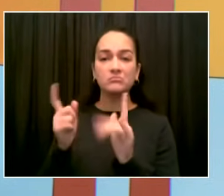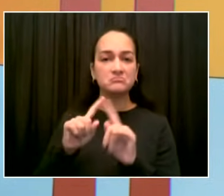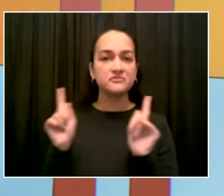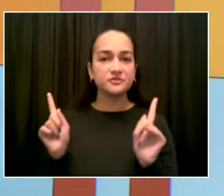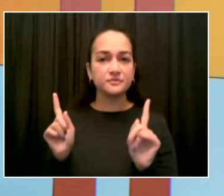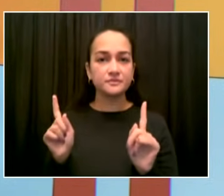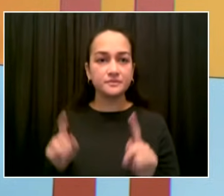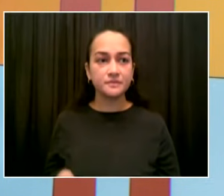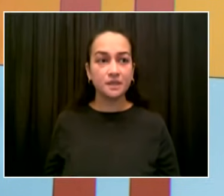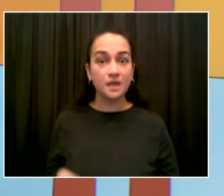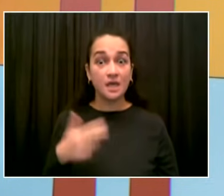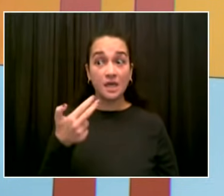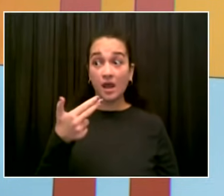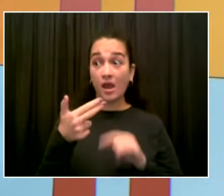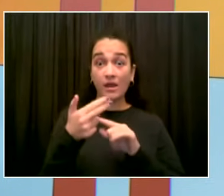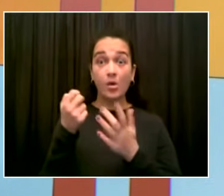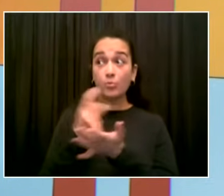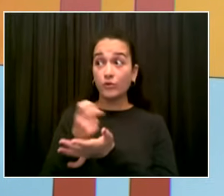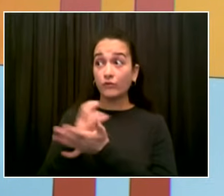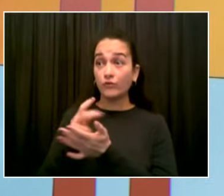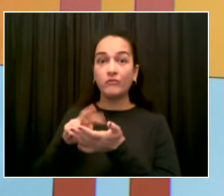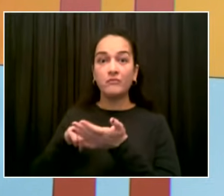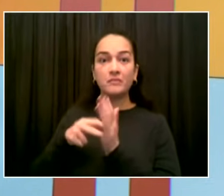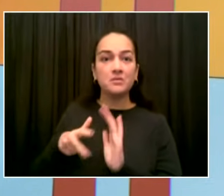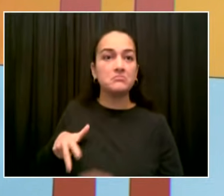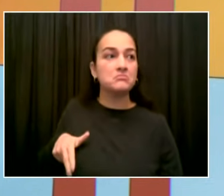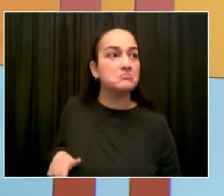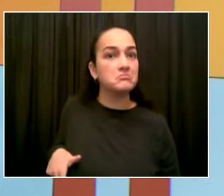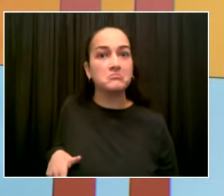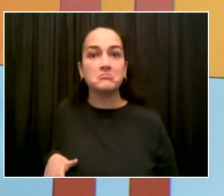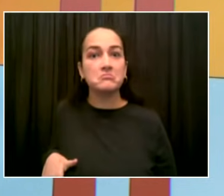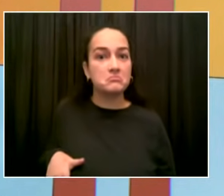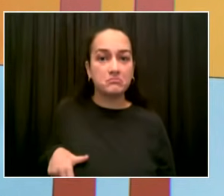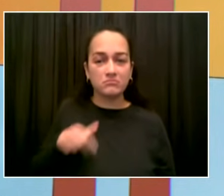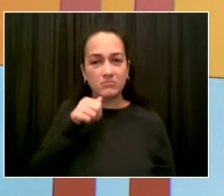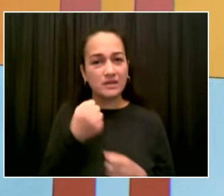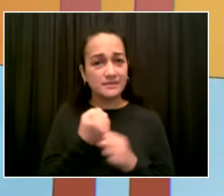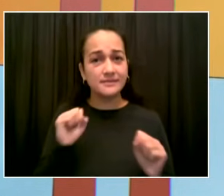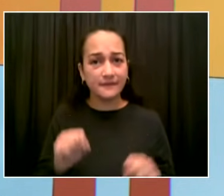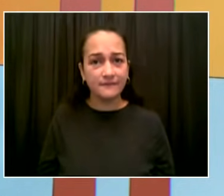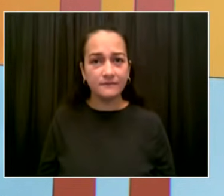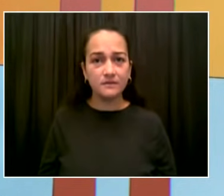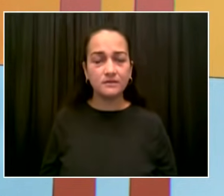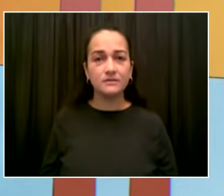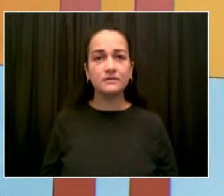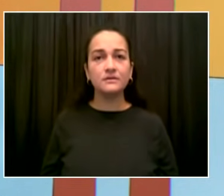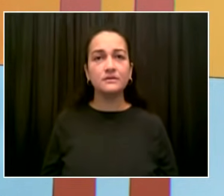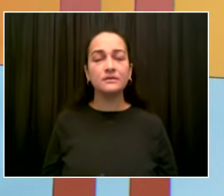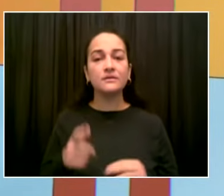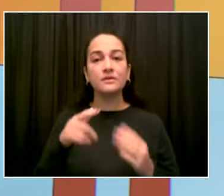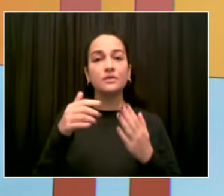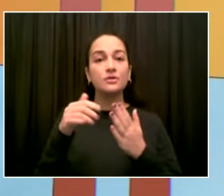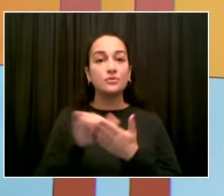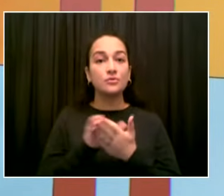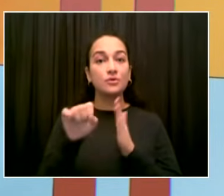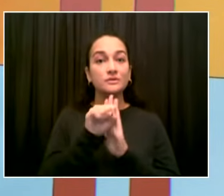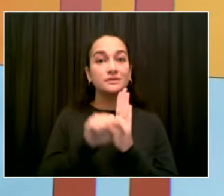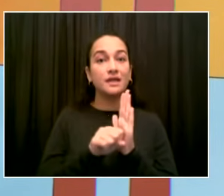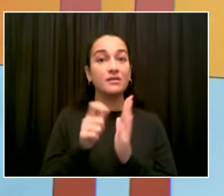LATEST BRIEF BEACUSE WE IN THE CITY APPLY THAT STATUTE HERE. OUR EXPERIENCE